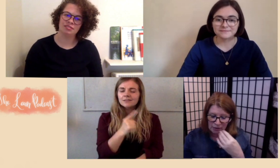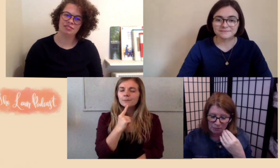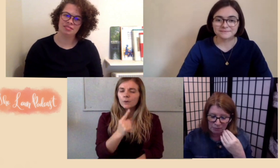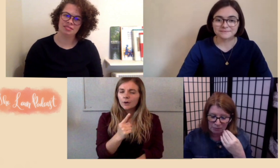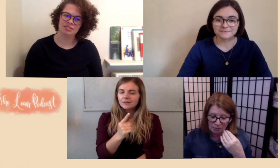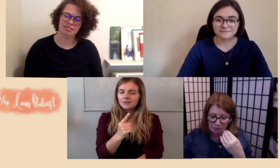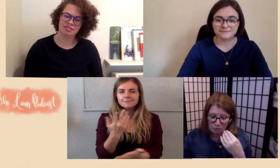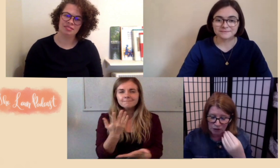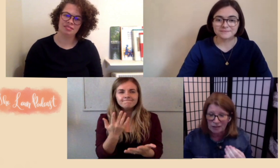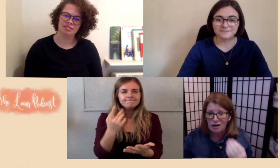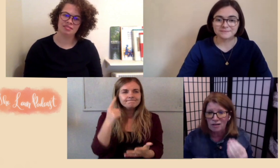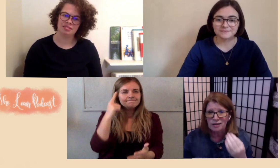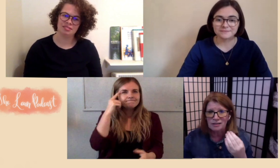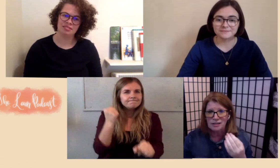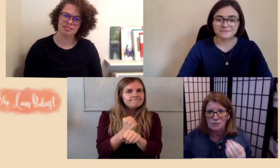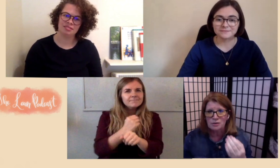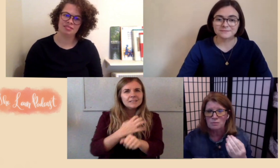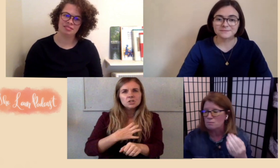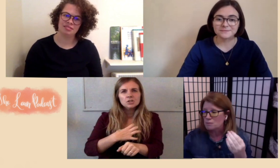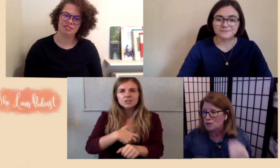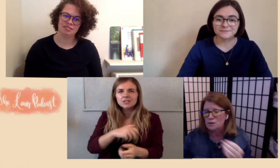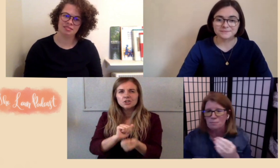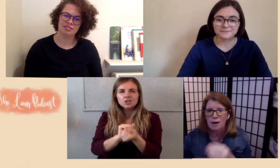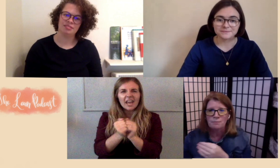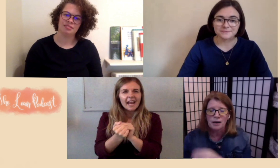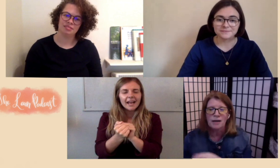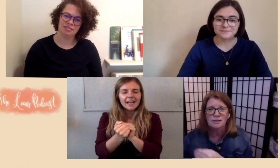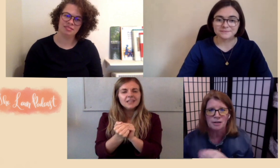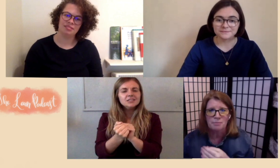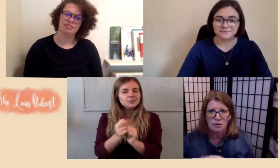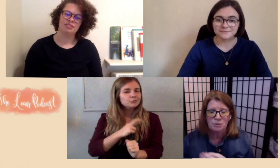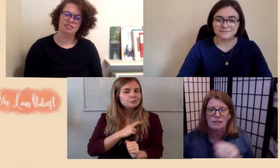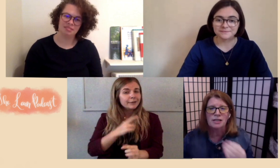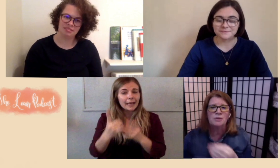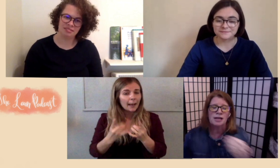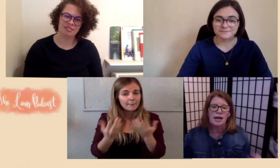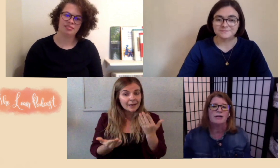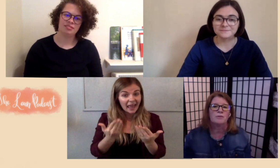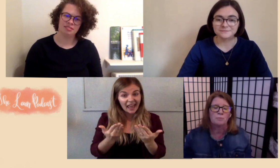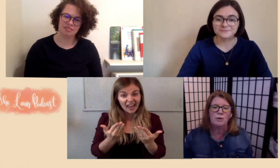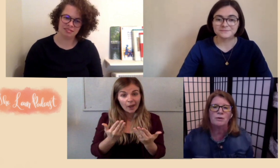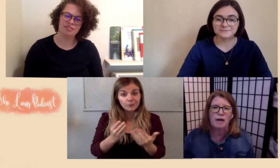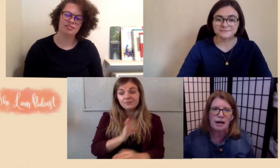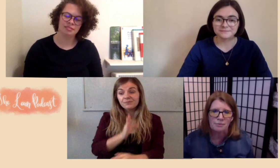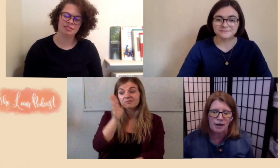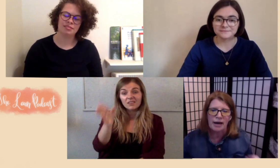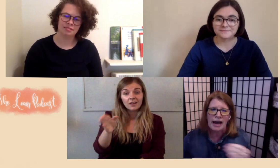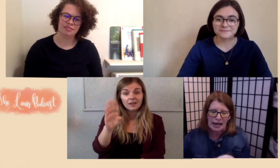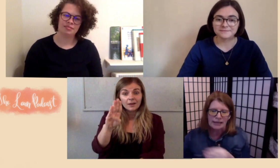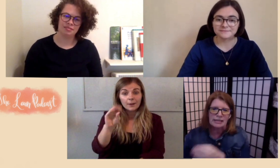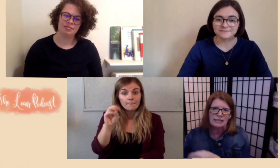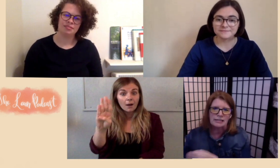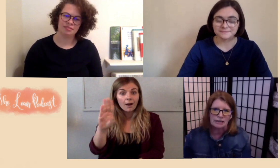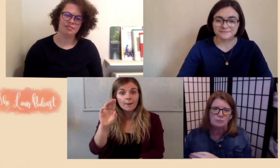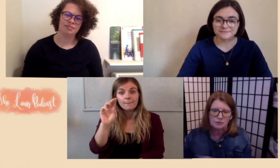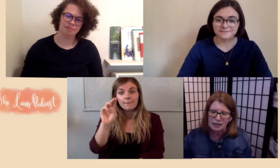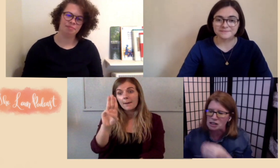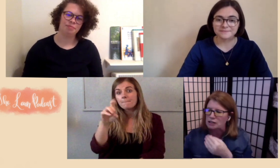that had these deaf professionals. And so I kind of felt like he was my confessioner. I could go to him and say, "hey, look,